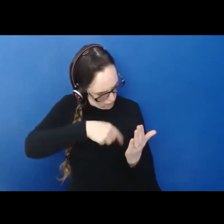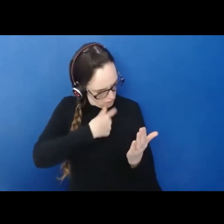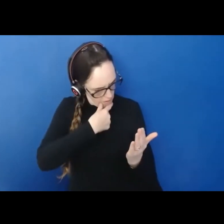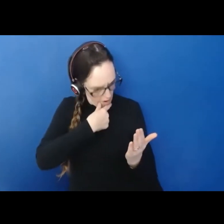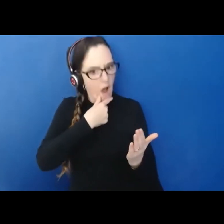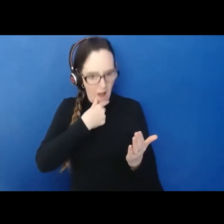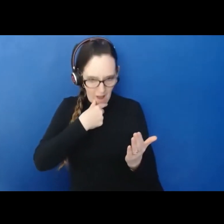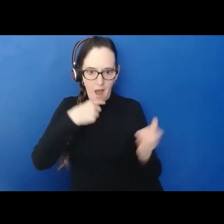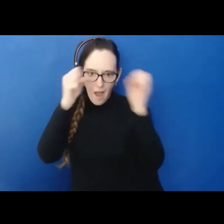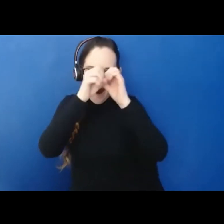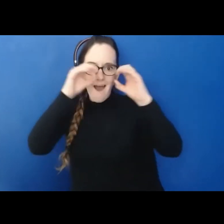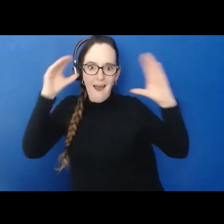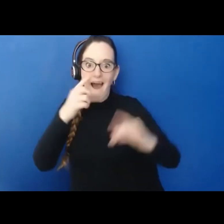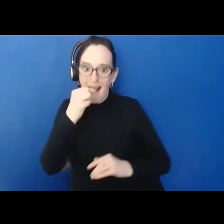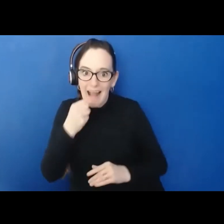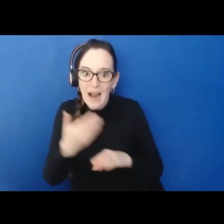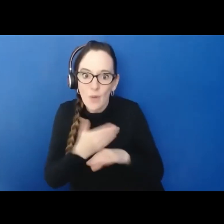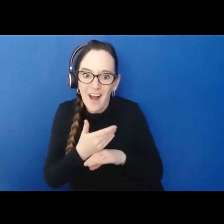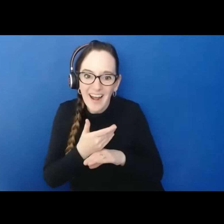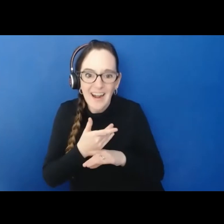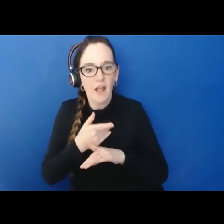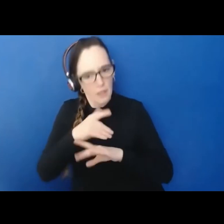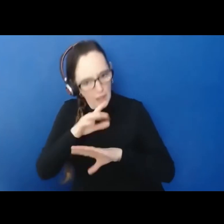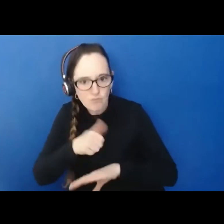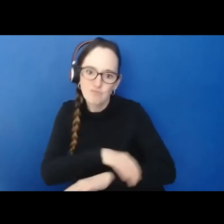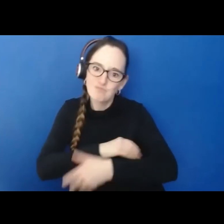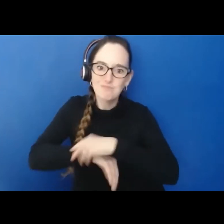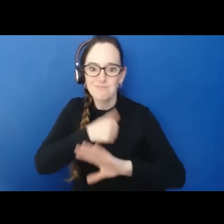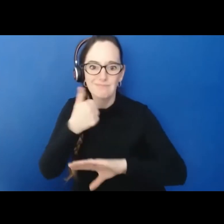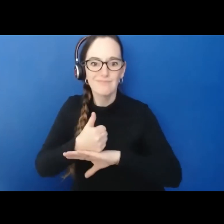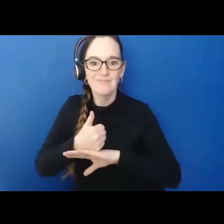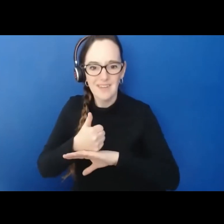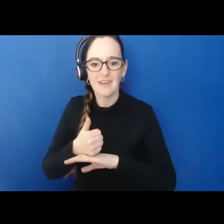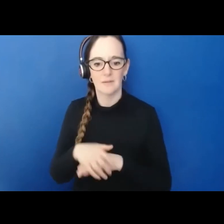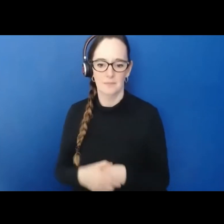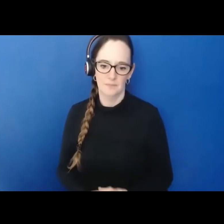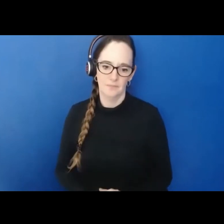a physical form. It is proposed as a collaboration institutional